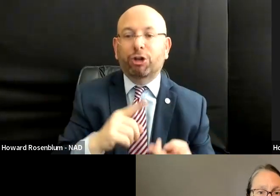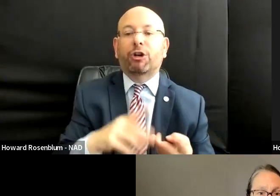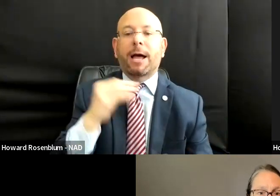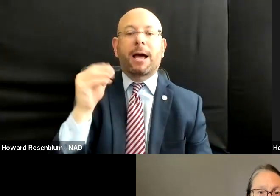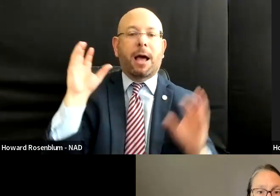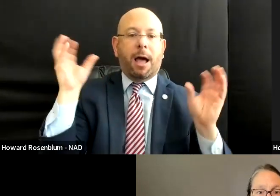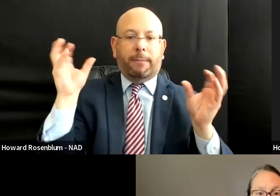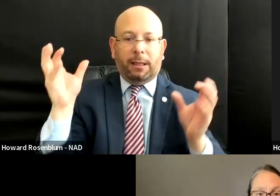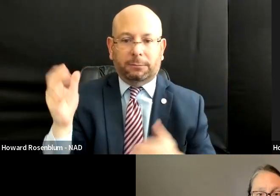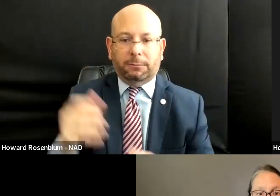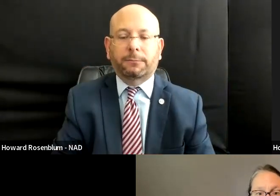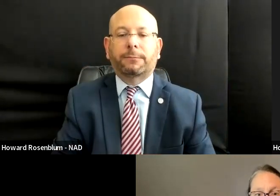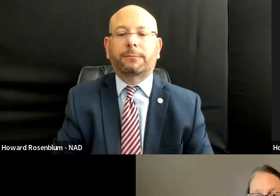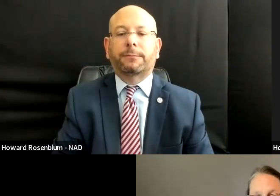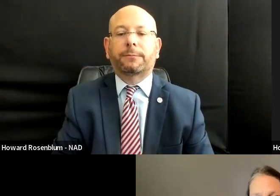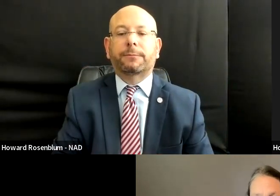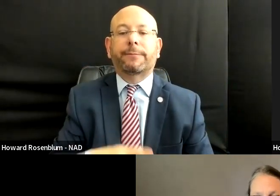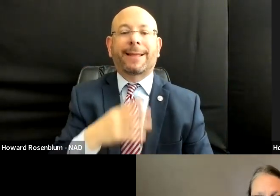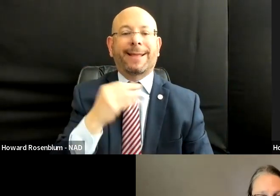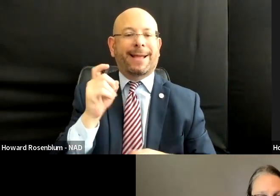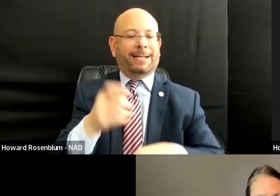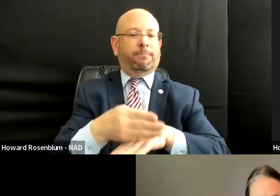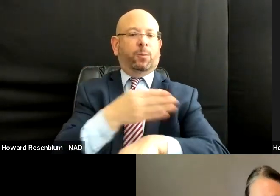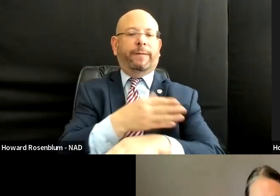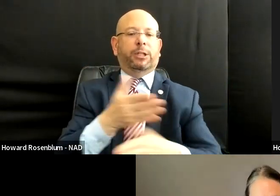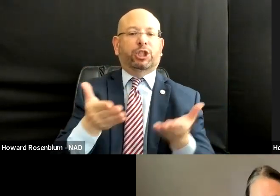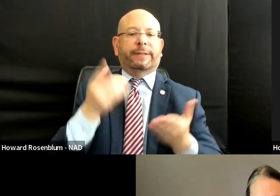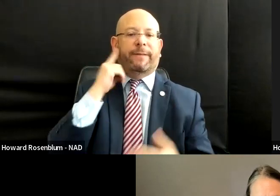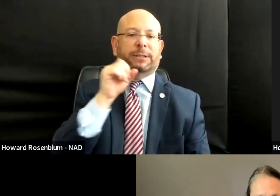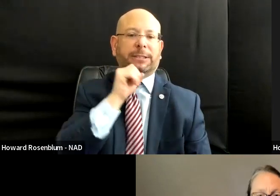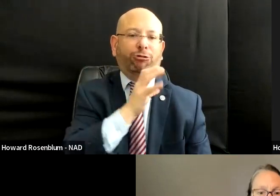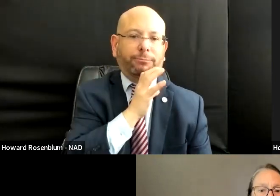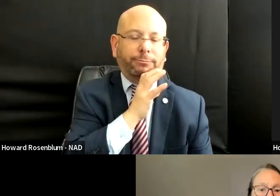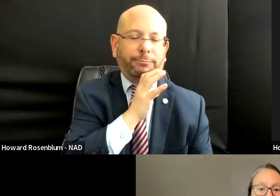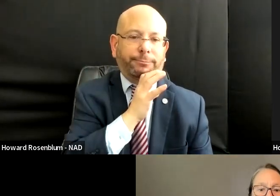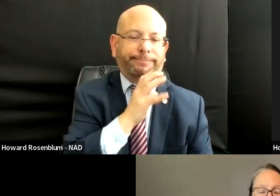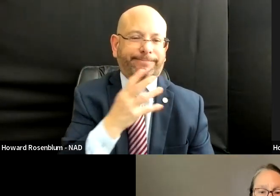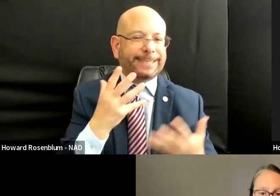Especially if that person is